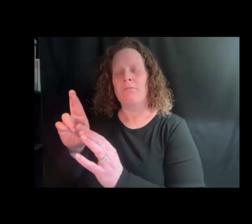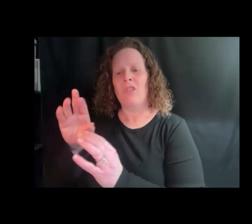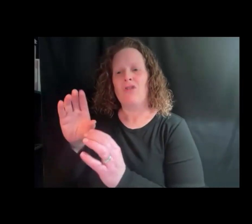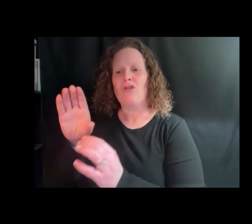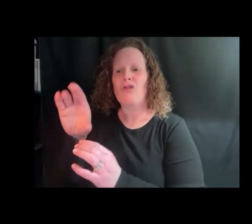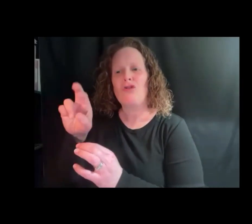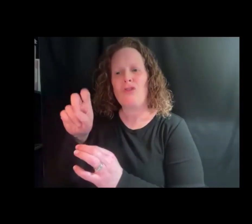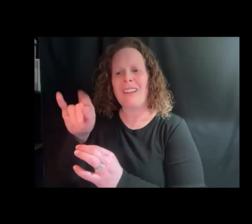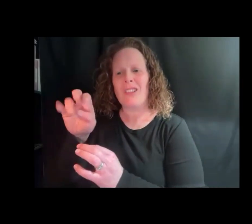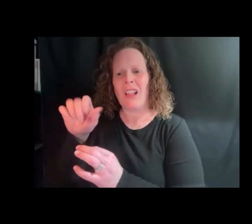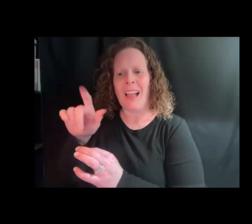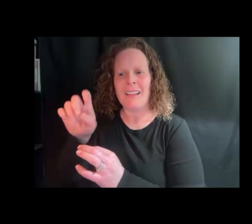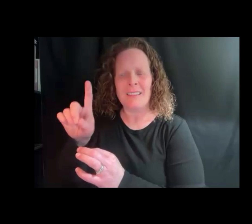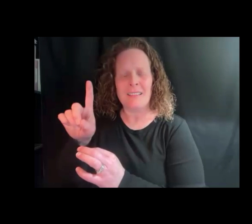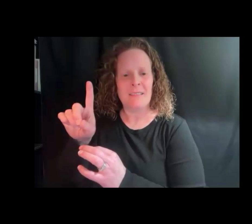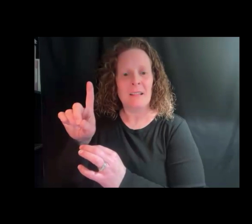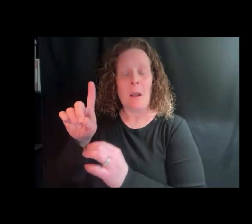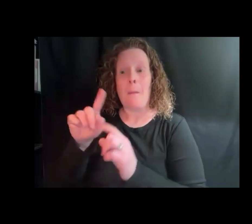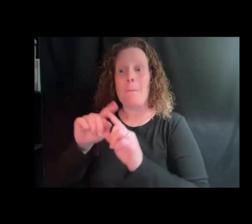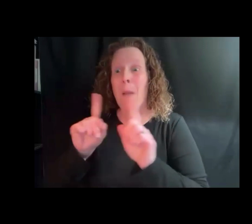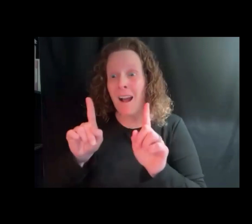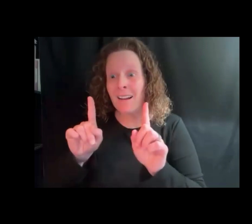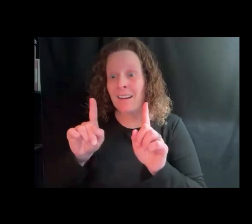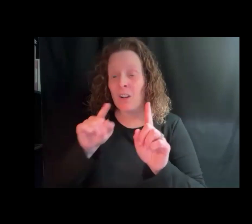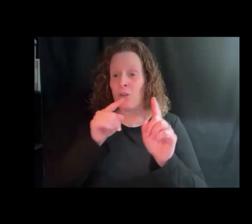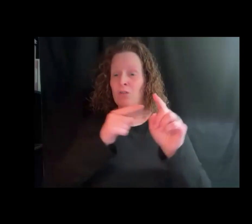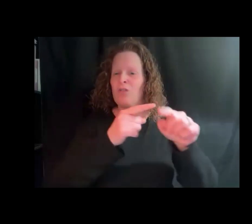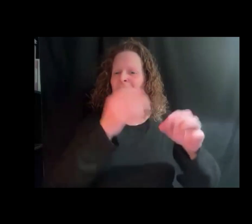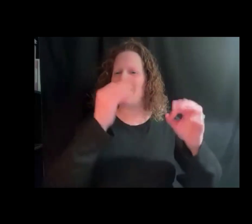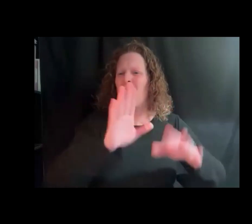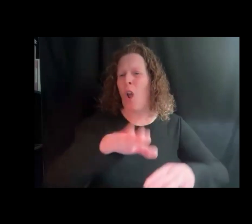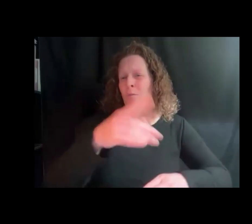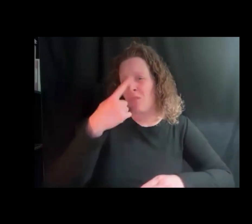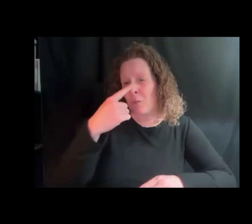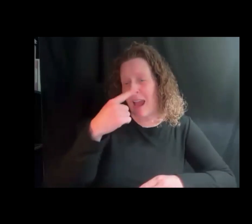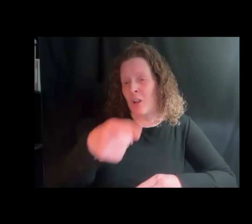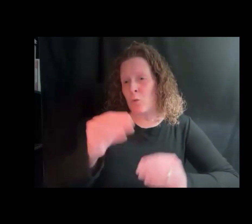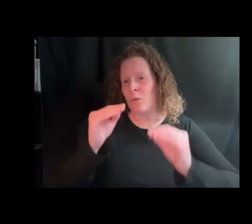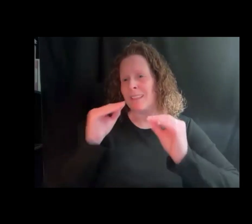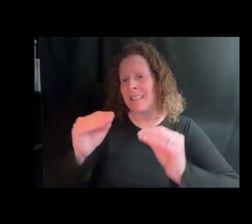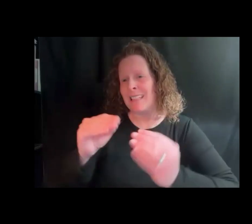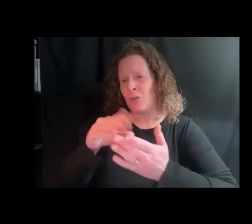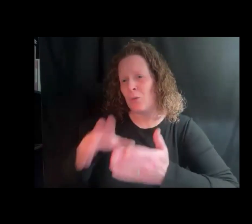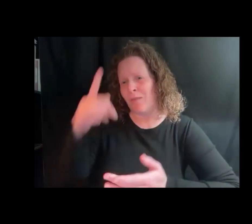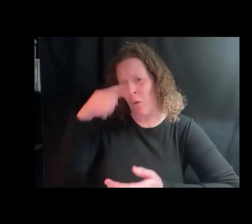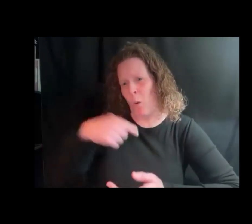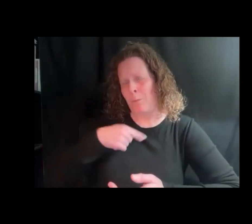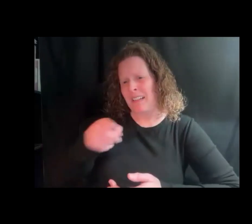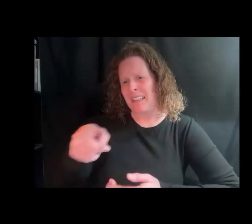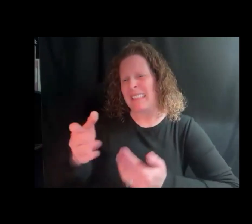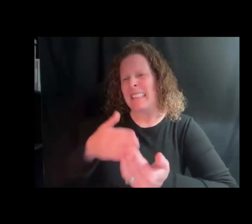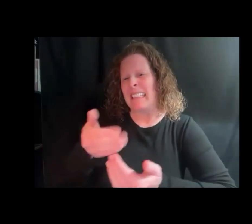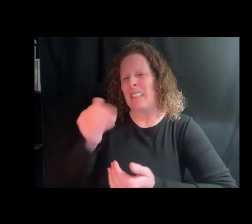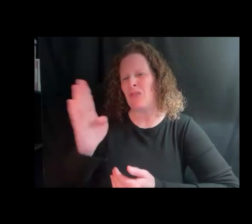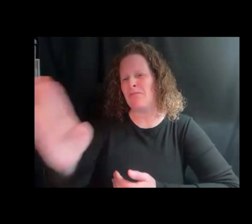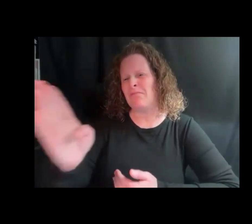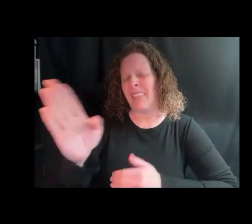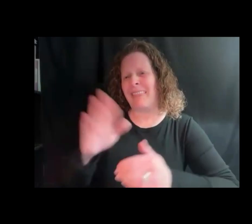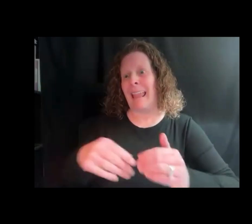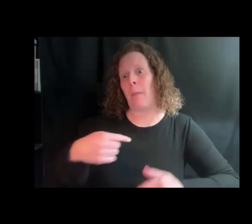They are certified interpreters or they are credentialed interpreters. But don't say just review that